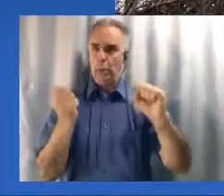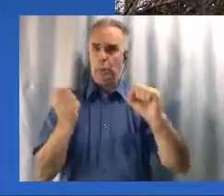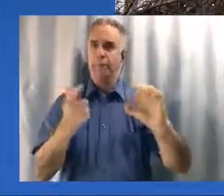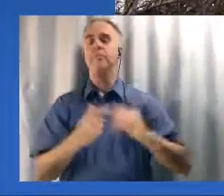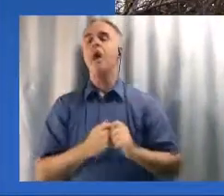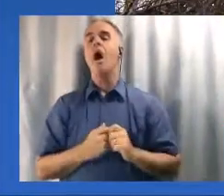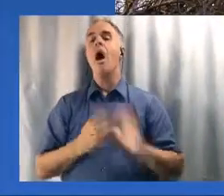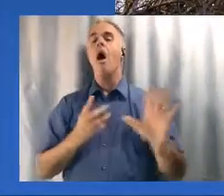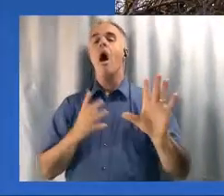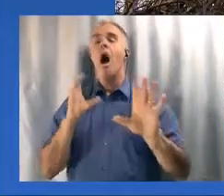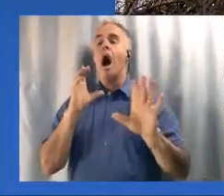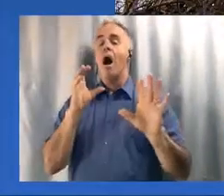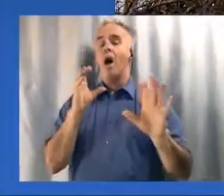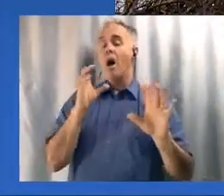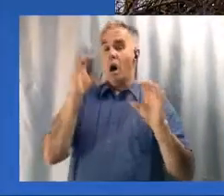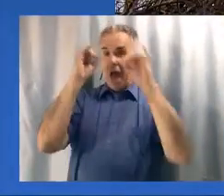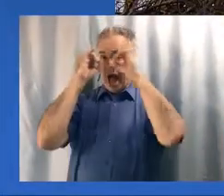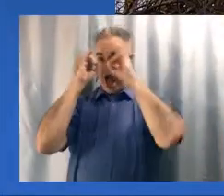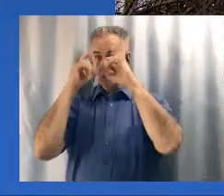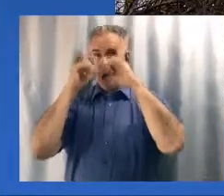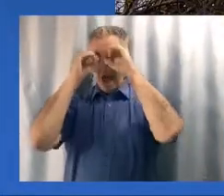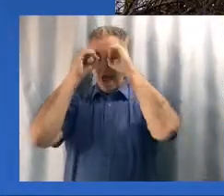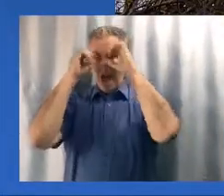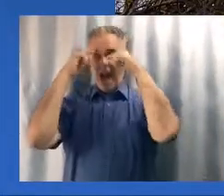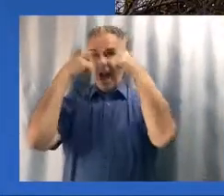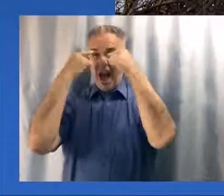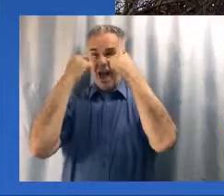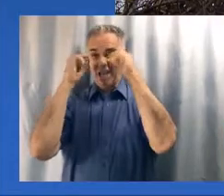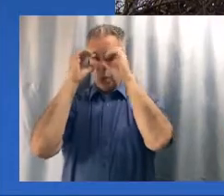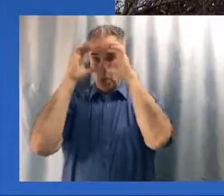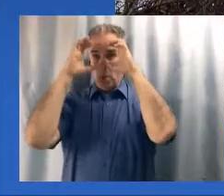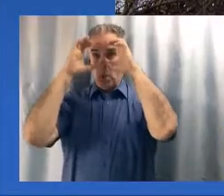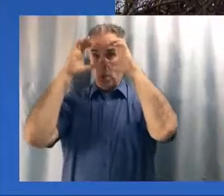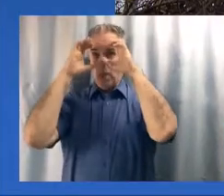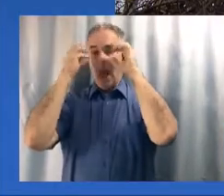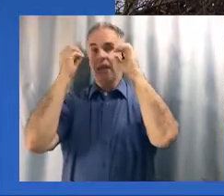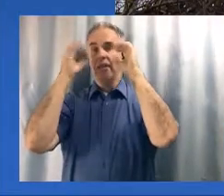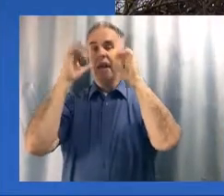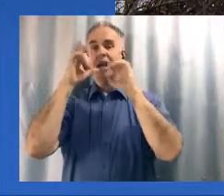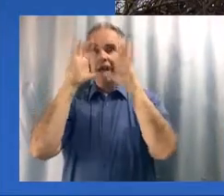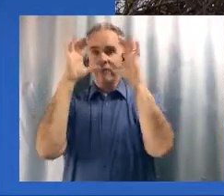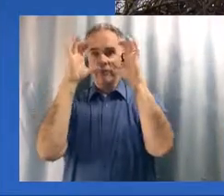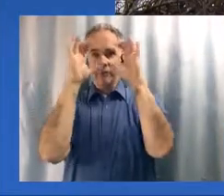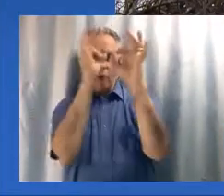Owls have very large eyes. Owls can change the focus of their eyes